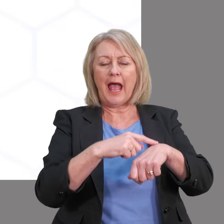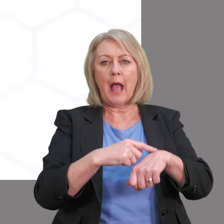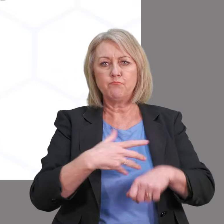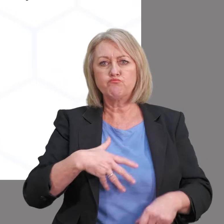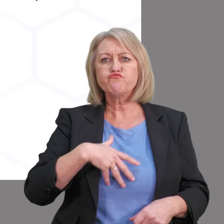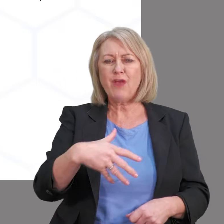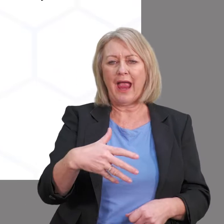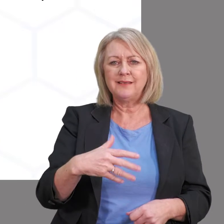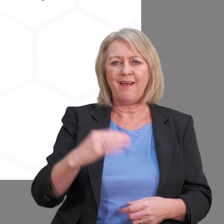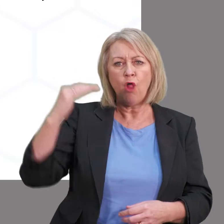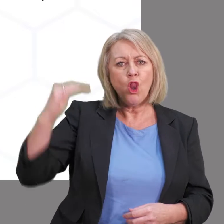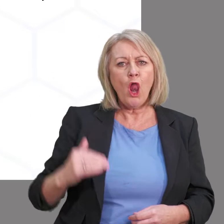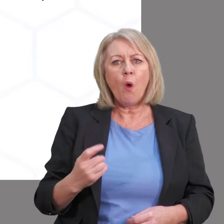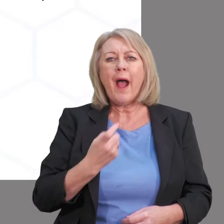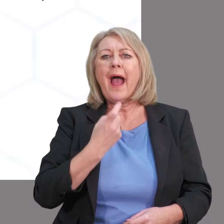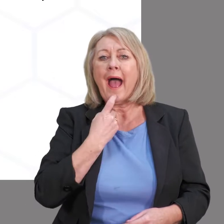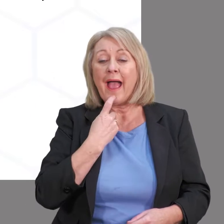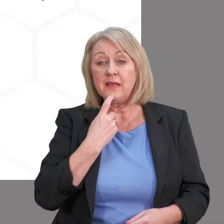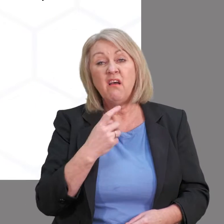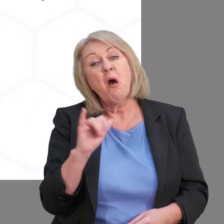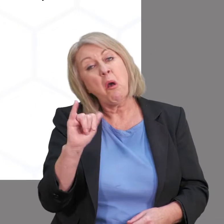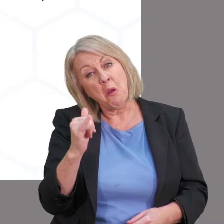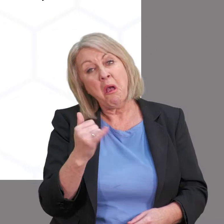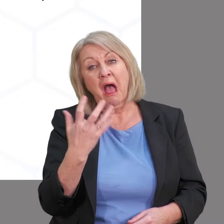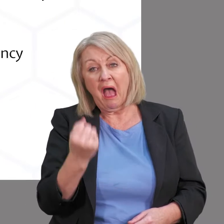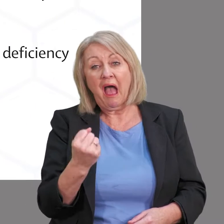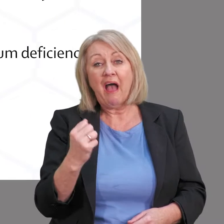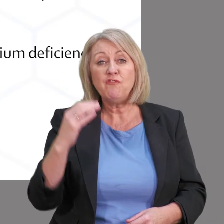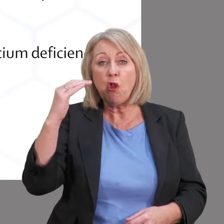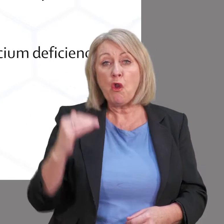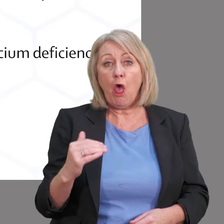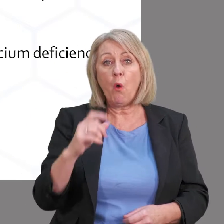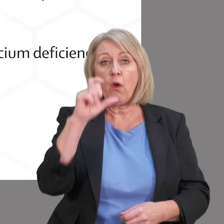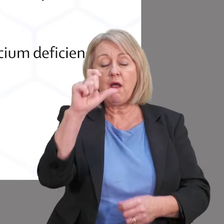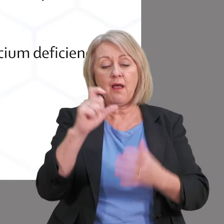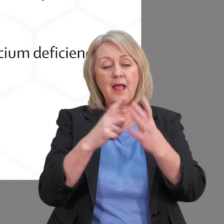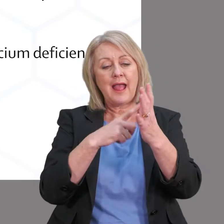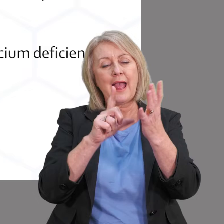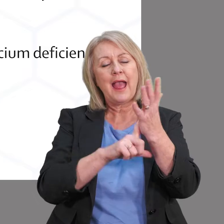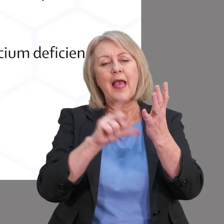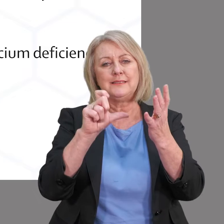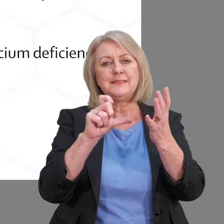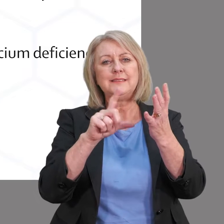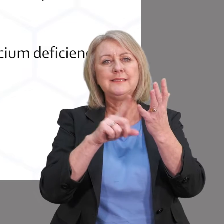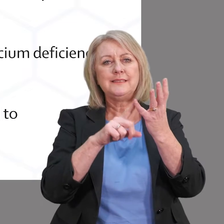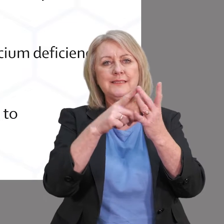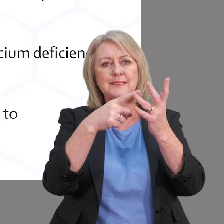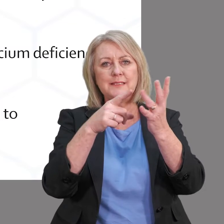her first pregnancy with iron deficiency is also likely to have other deficiencies, like calcium,